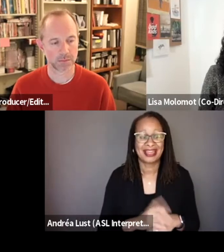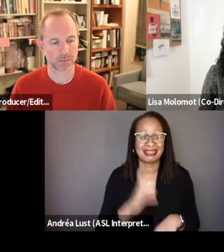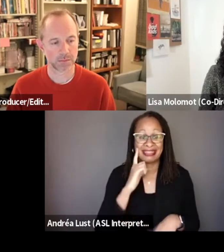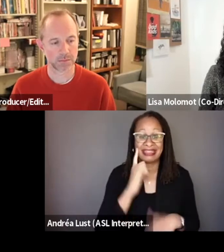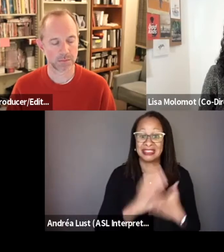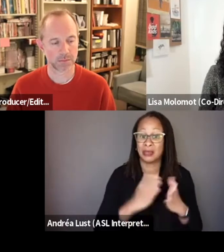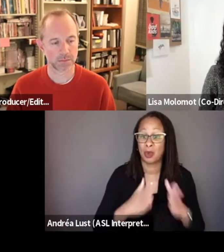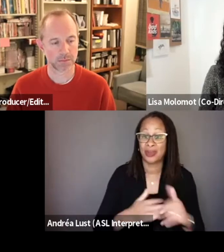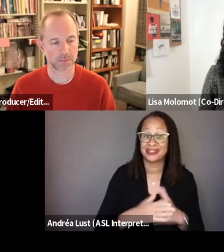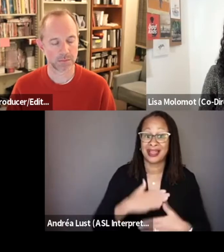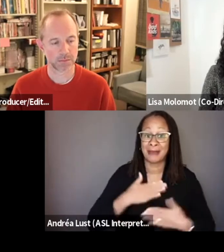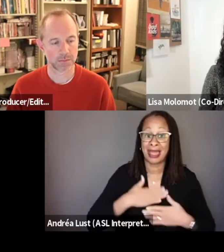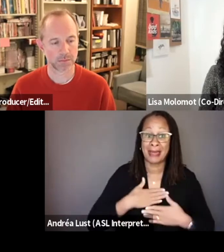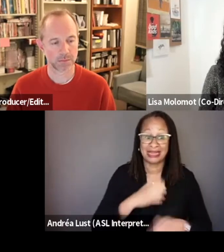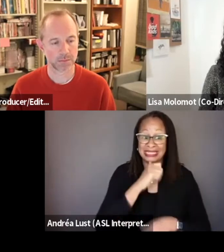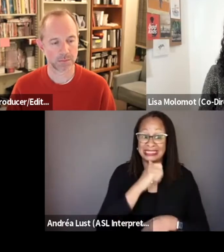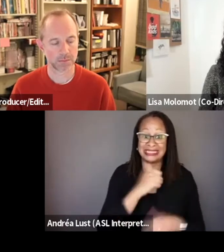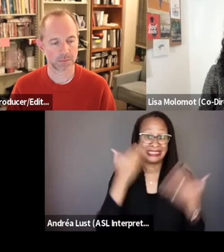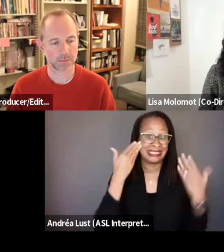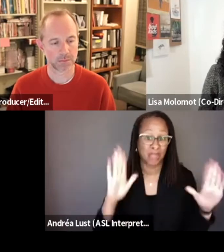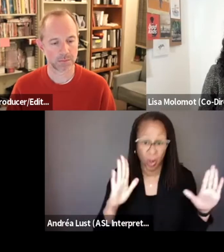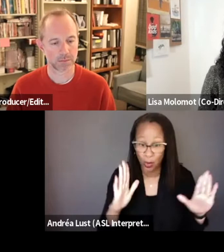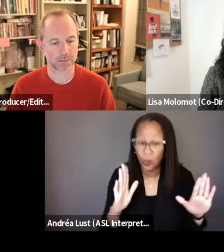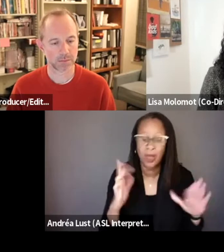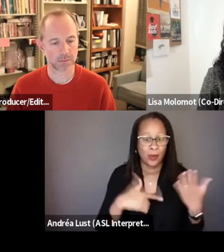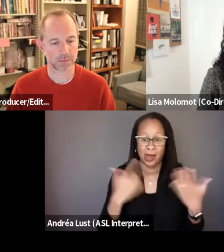I'm happy that I didn't know what I was getting into initially,